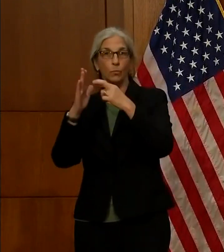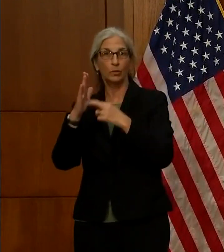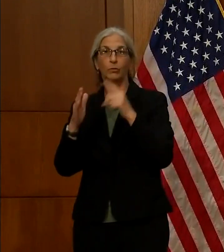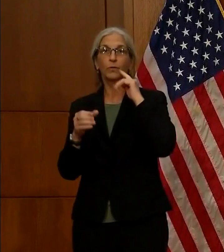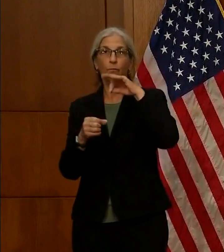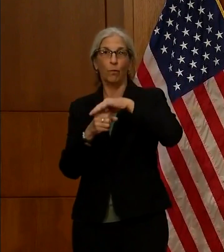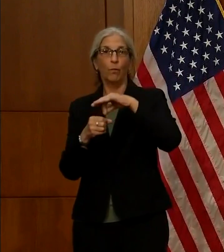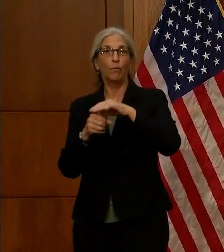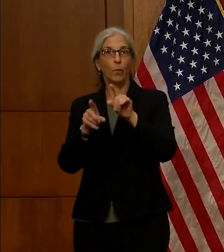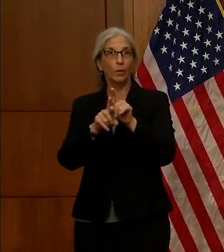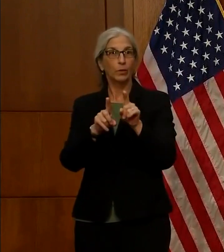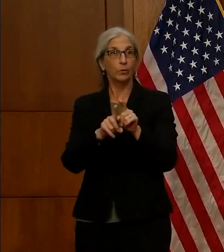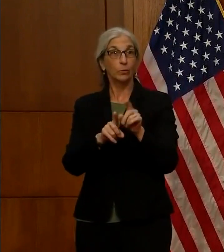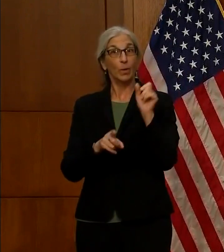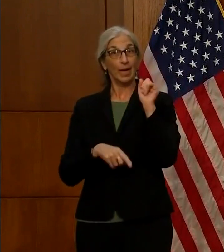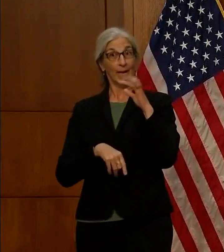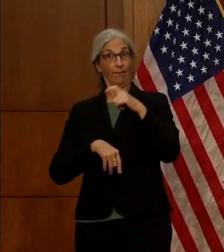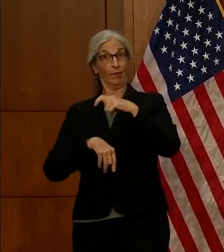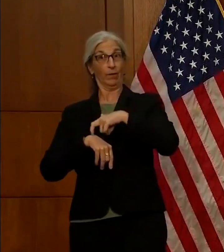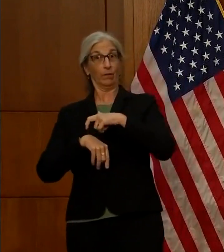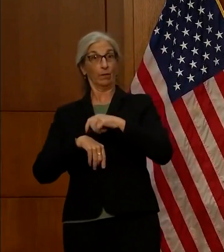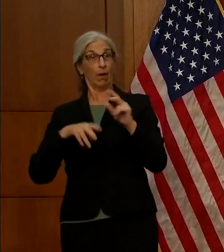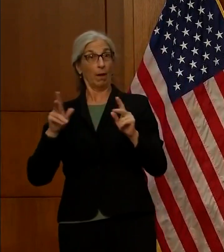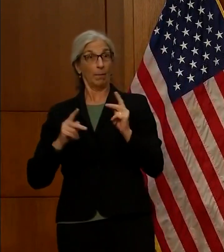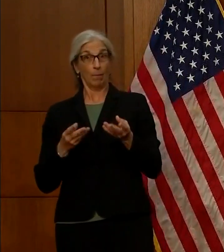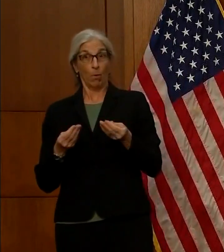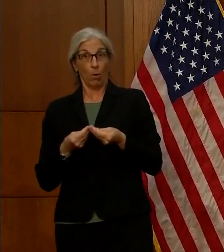EXTEND THE DEADLINE FOR.